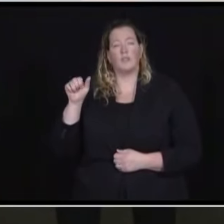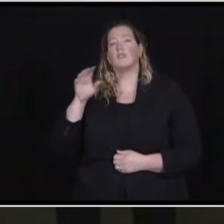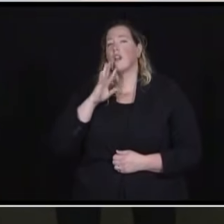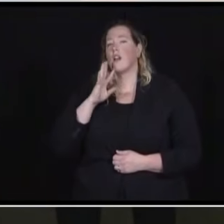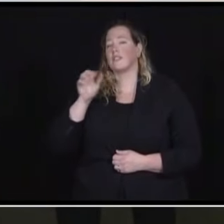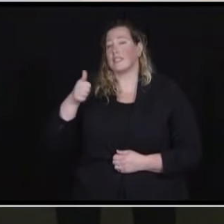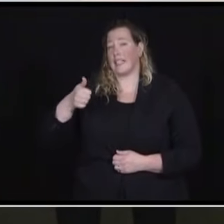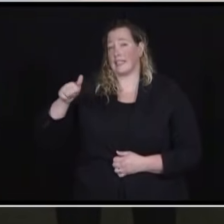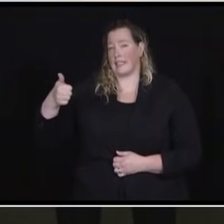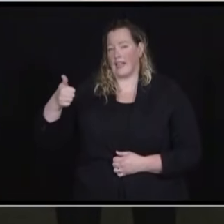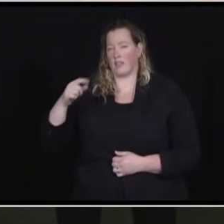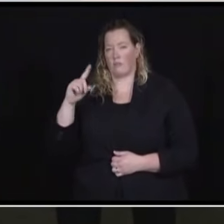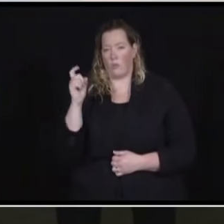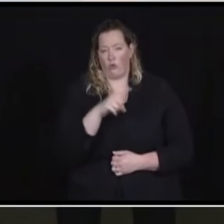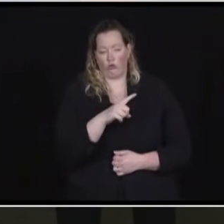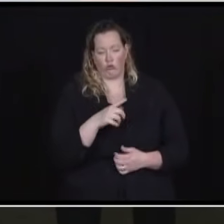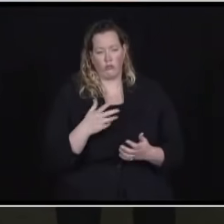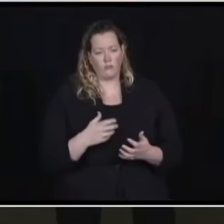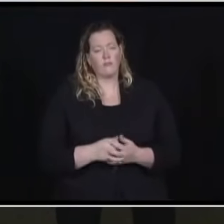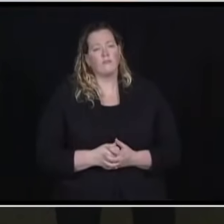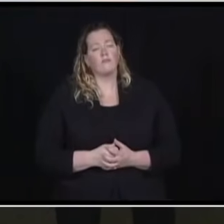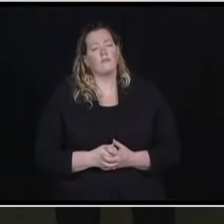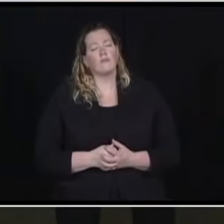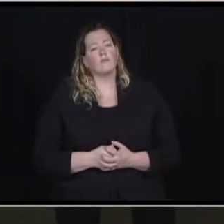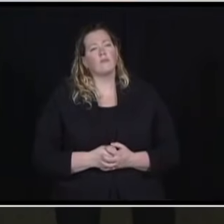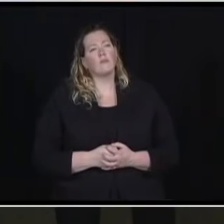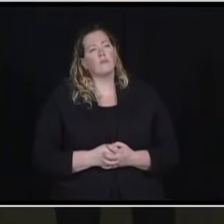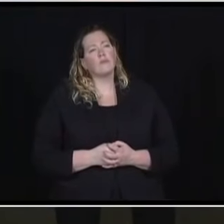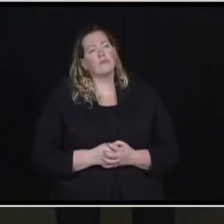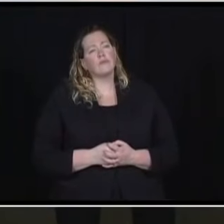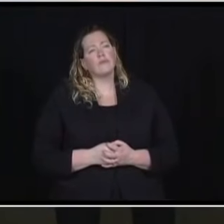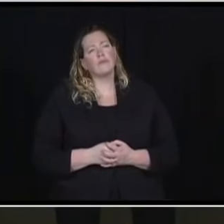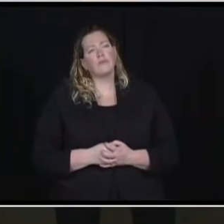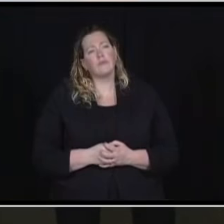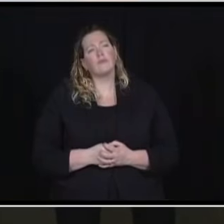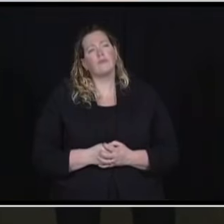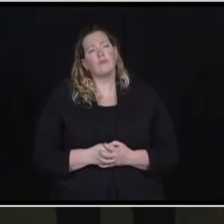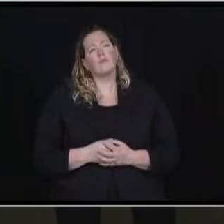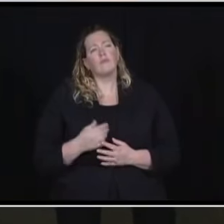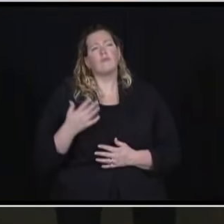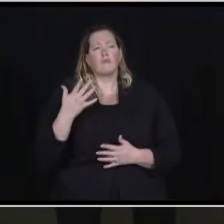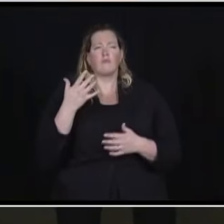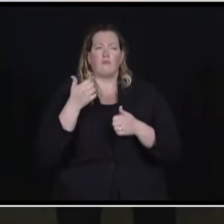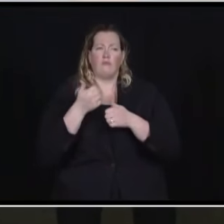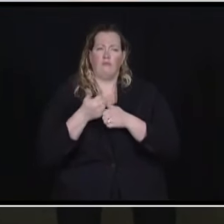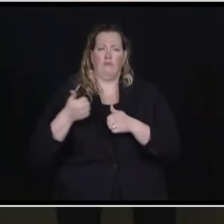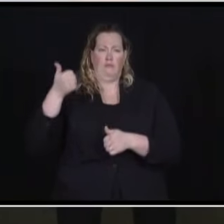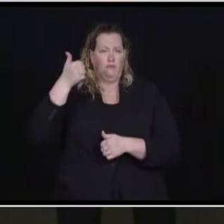First question comes from new stock 1010. Please go ahead. Thank you very much, hello, thank you.